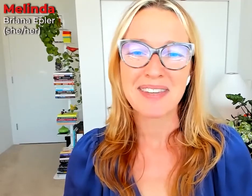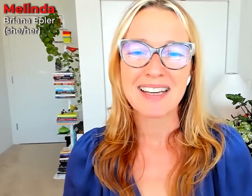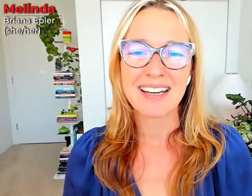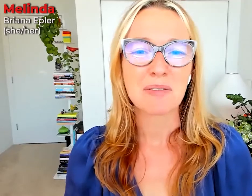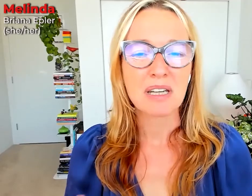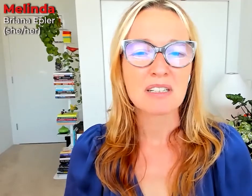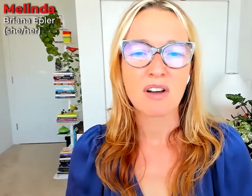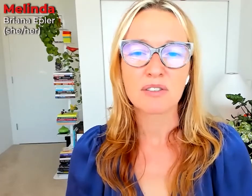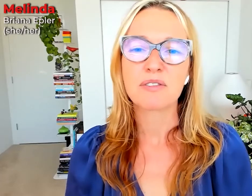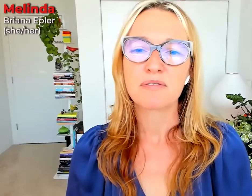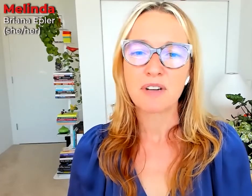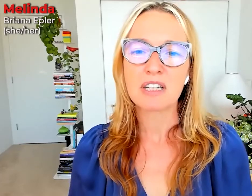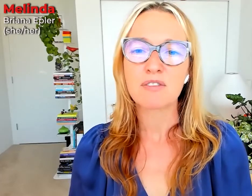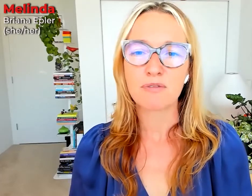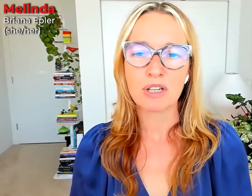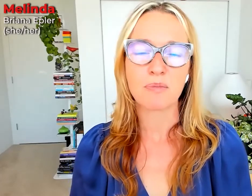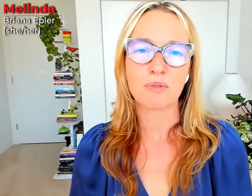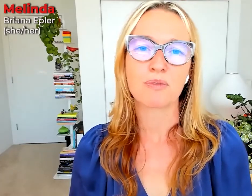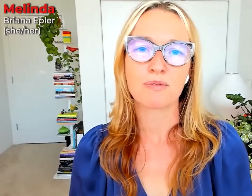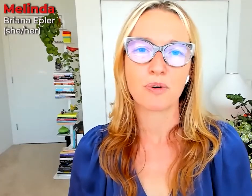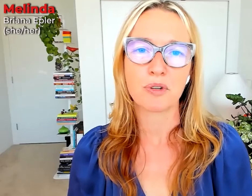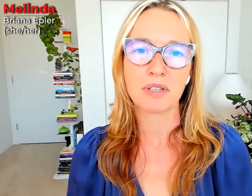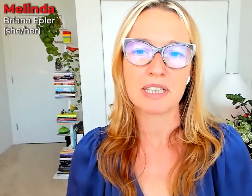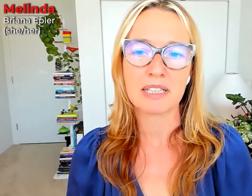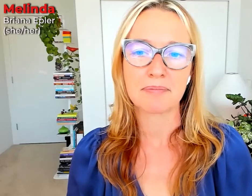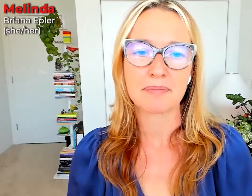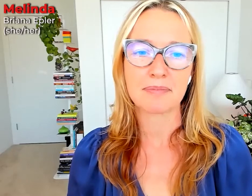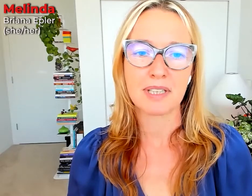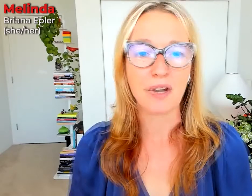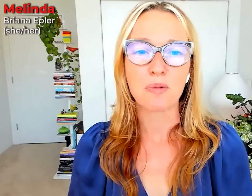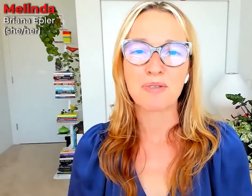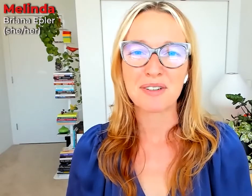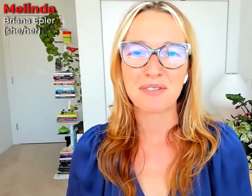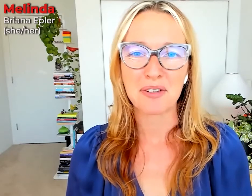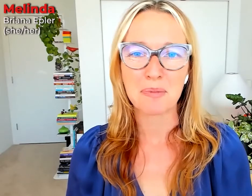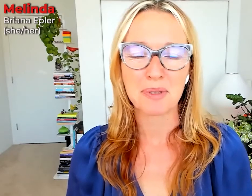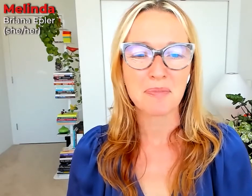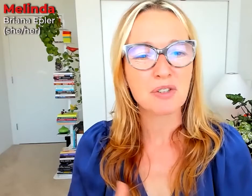It's called Finding Freedom Through Vulnerability. I hope you find it valuable.